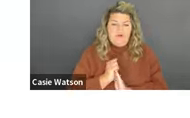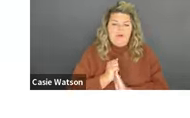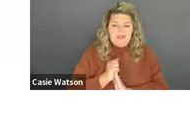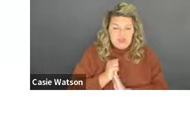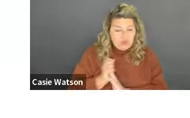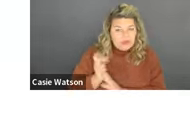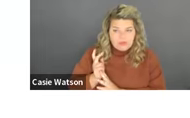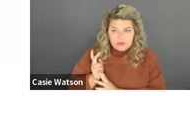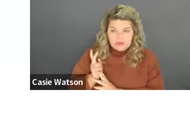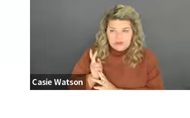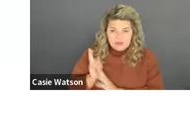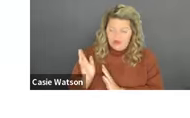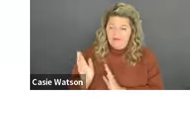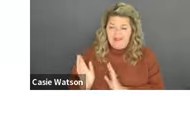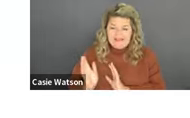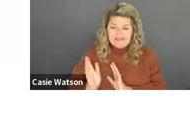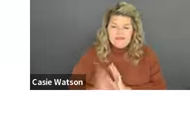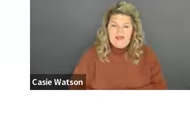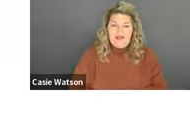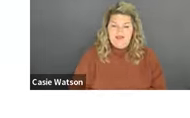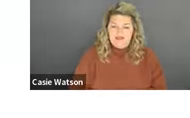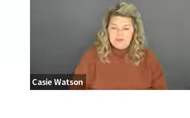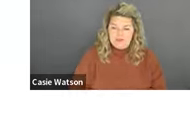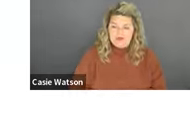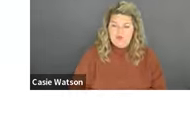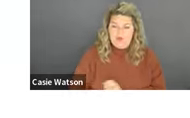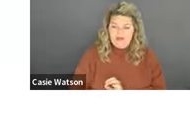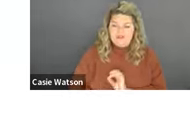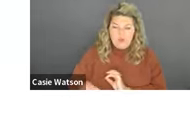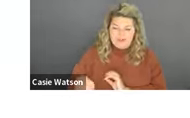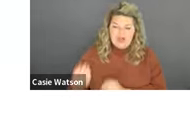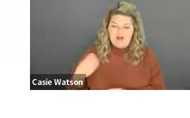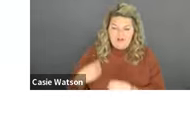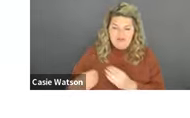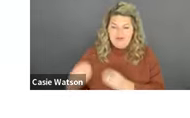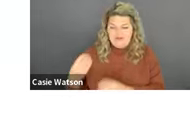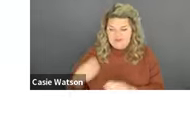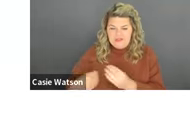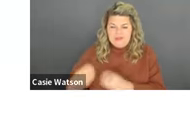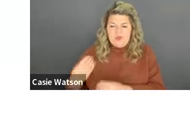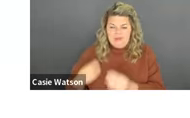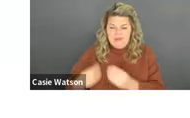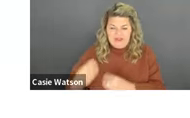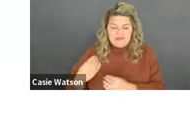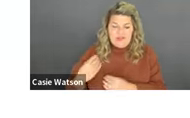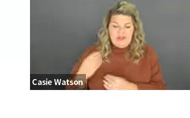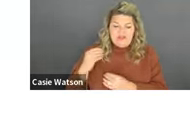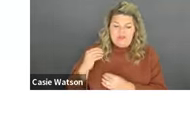there will be two interpreters per event and the interpreters will switch off every 15 to 20 minutes.